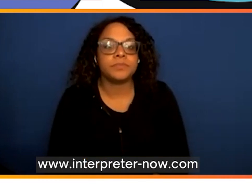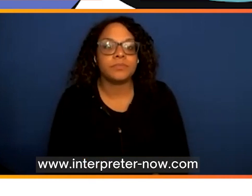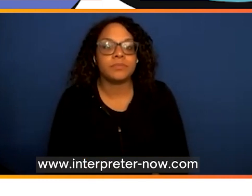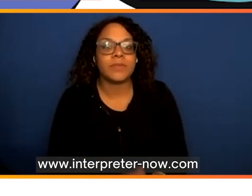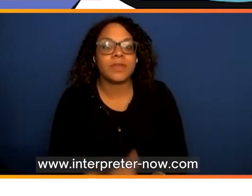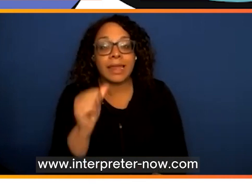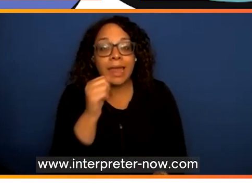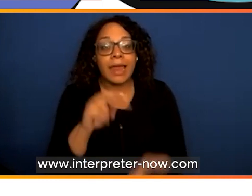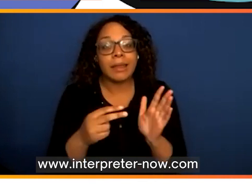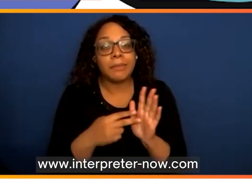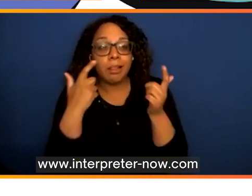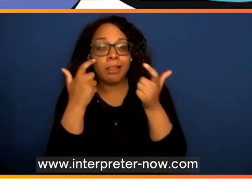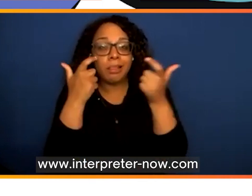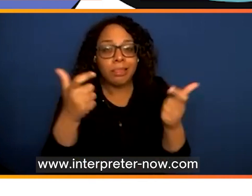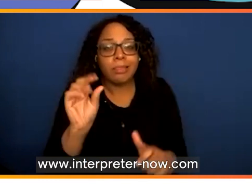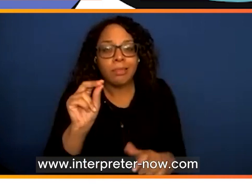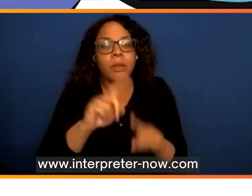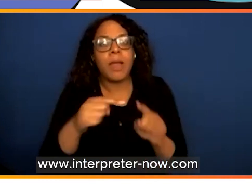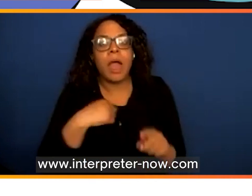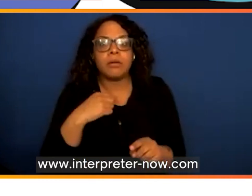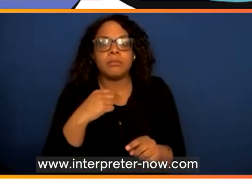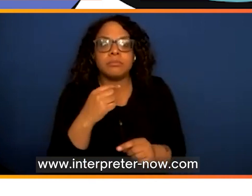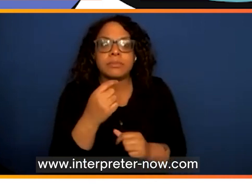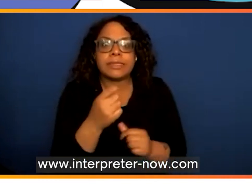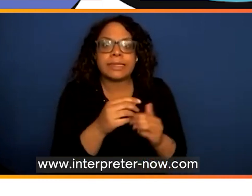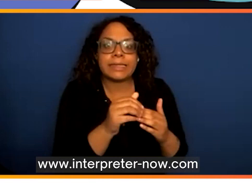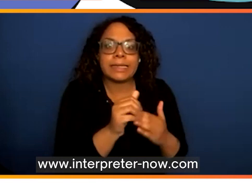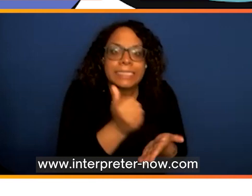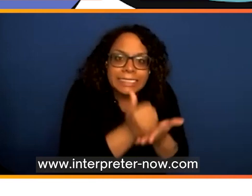back. But the thumbprint that I assisted them in their career; the learning the do's, the